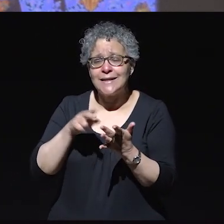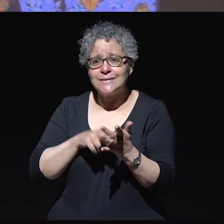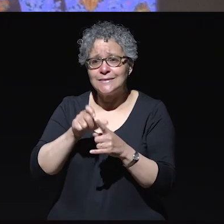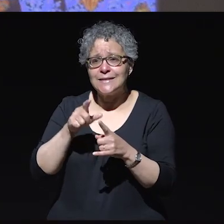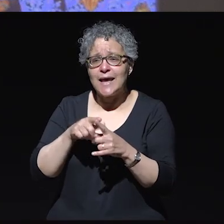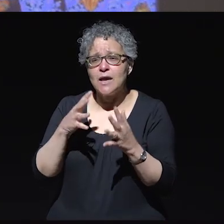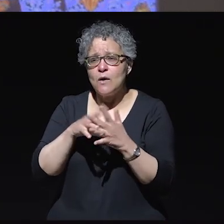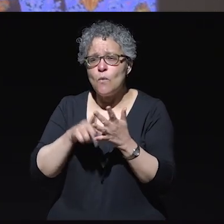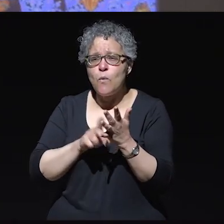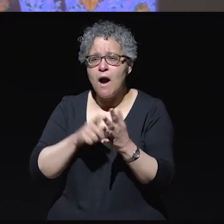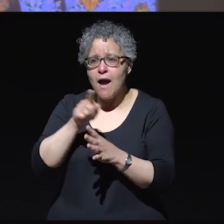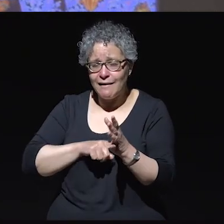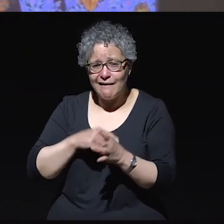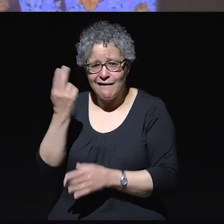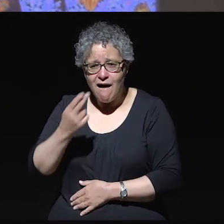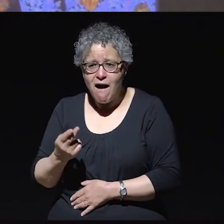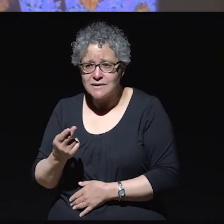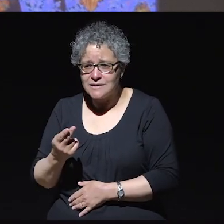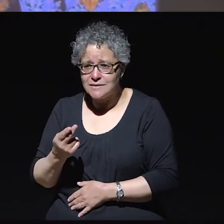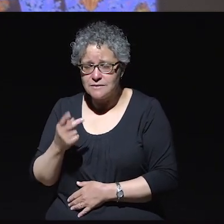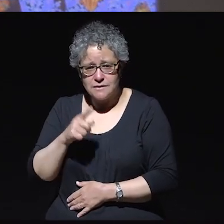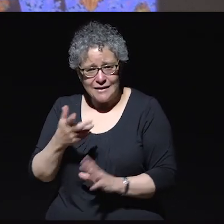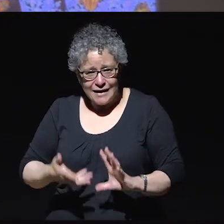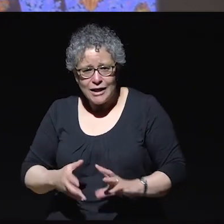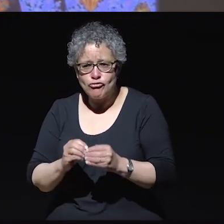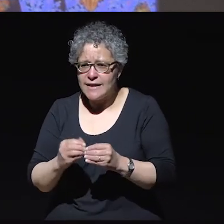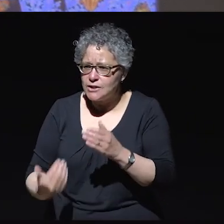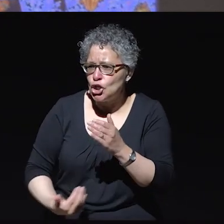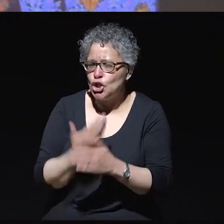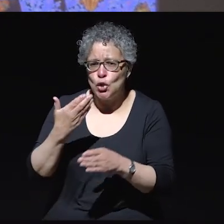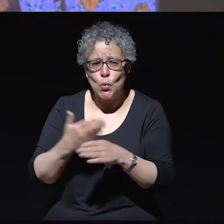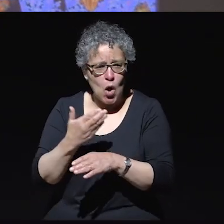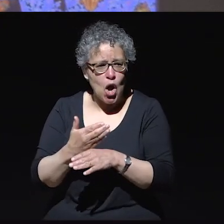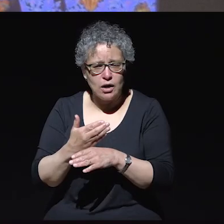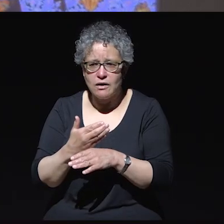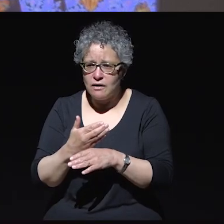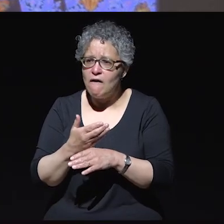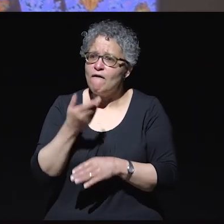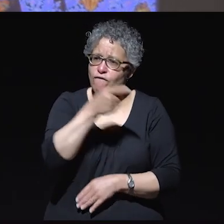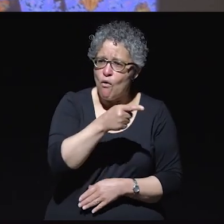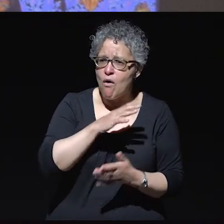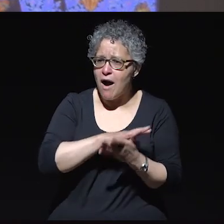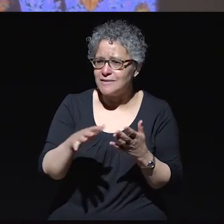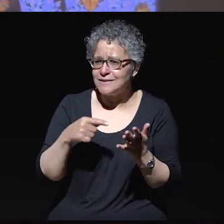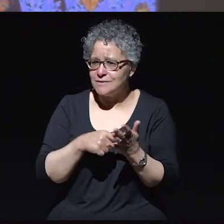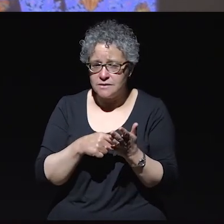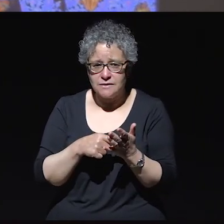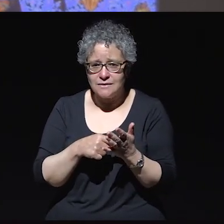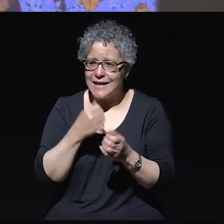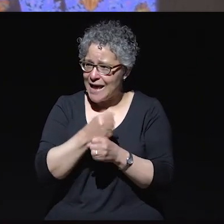of buying 'The Blue Boy' by Henry Huntington, by actually creating a work of art that actually comments